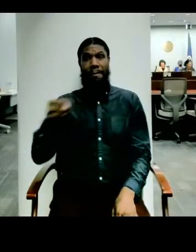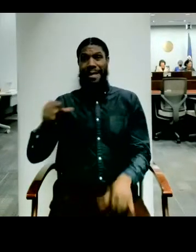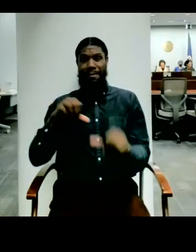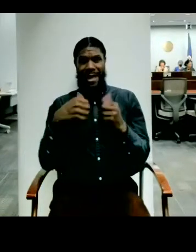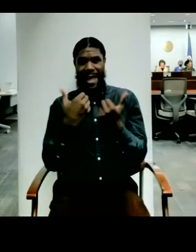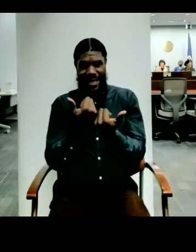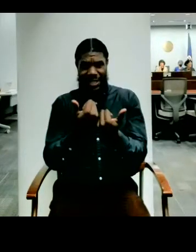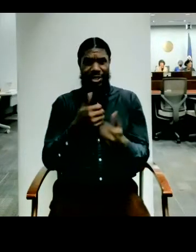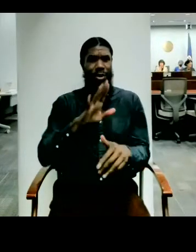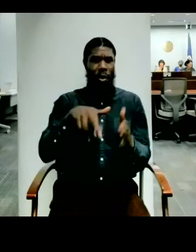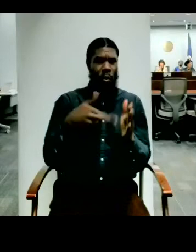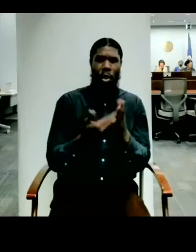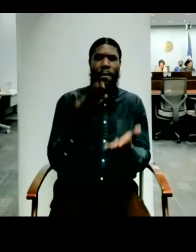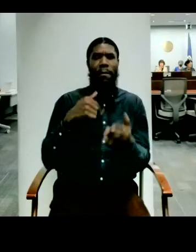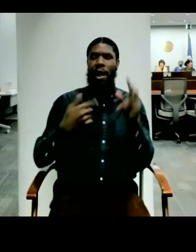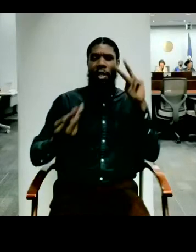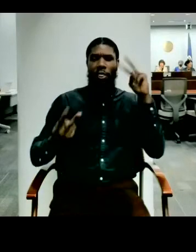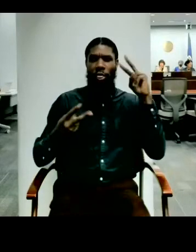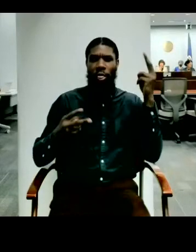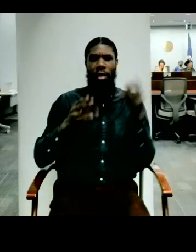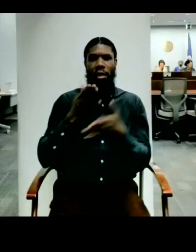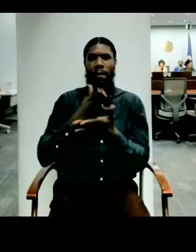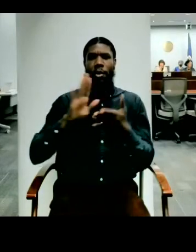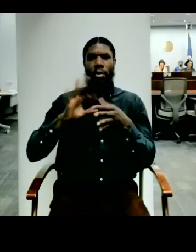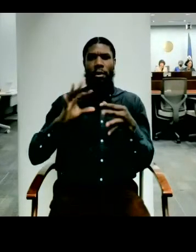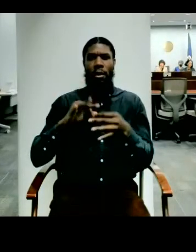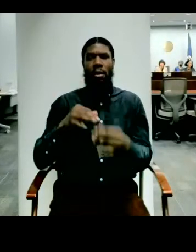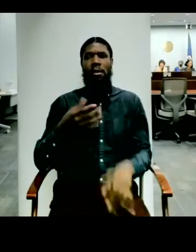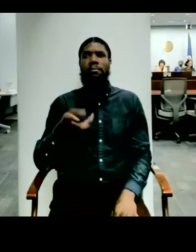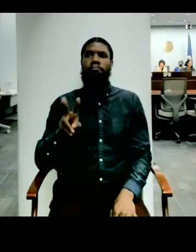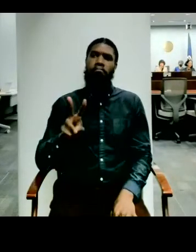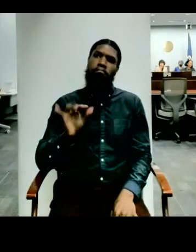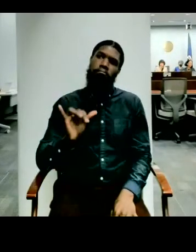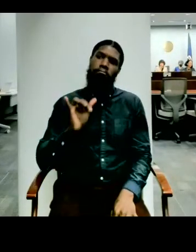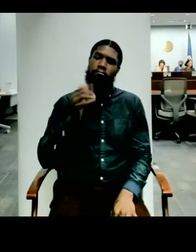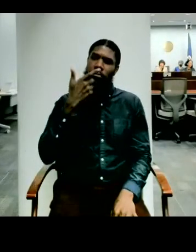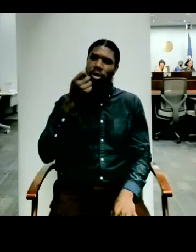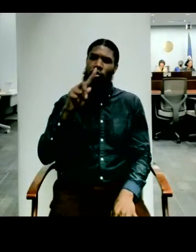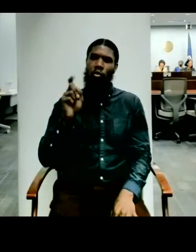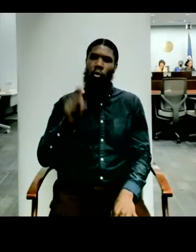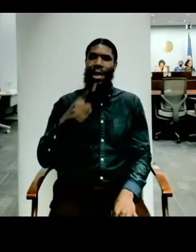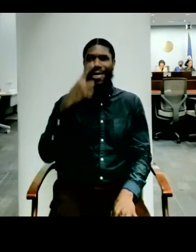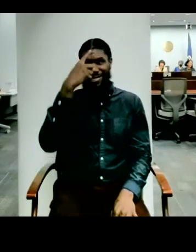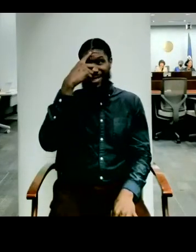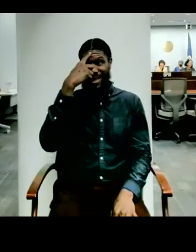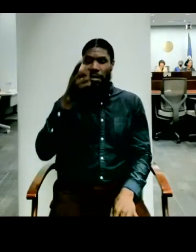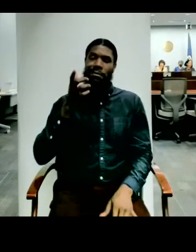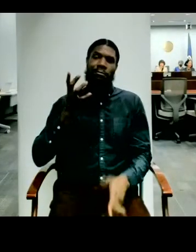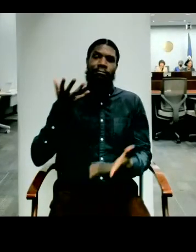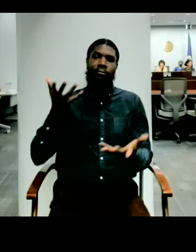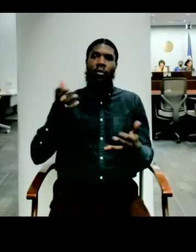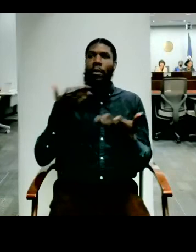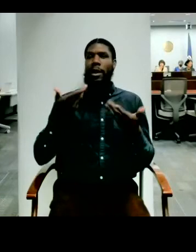Perhaps I'm misunderstanding some -- That's an interesting question. I mean I think what I was trying to um communicate